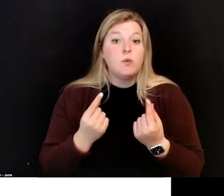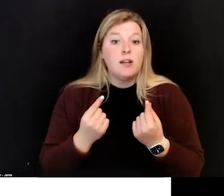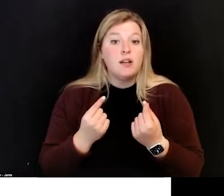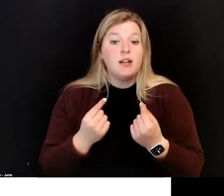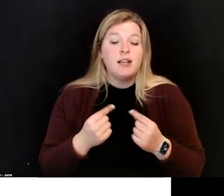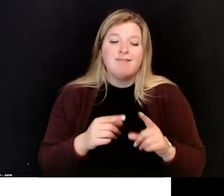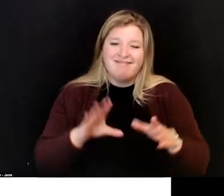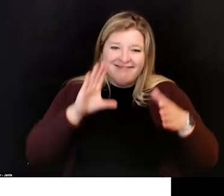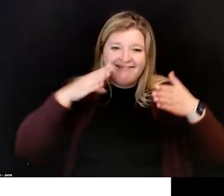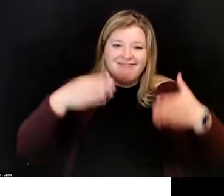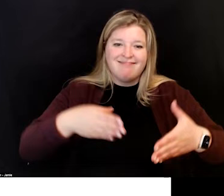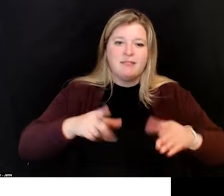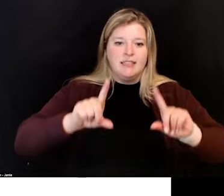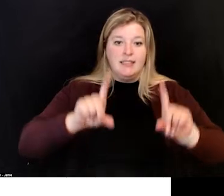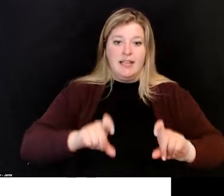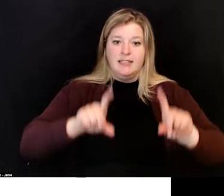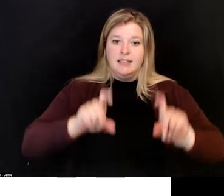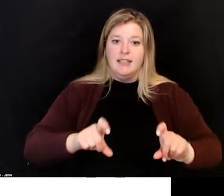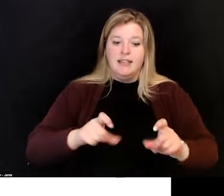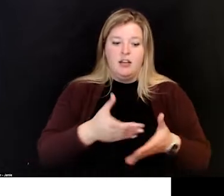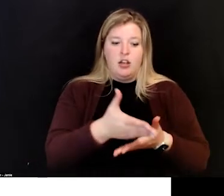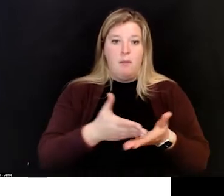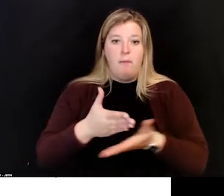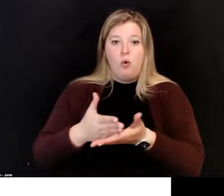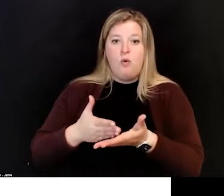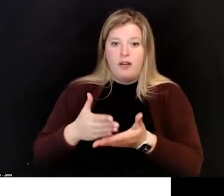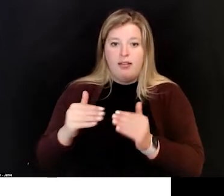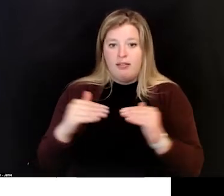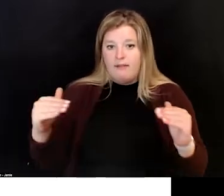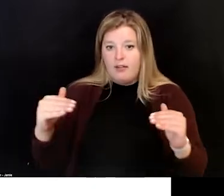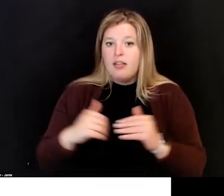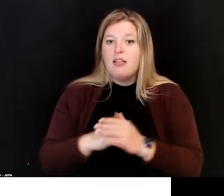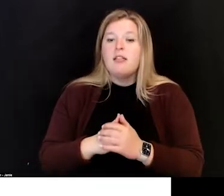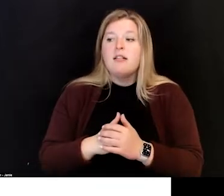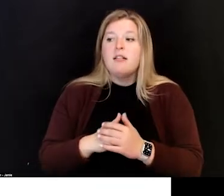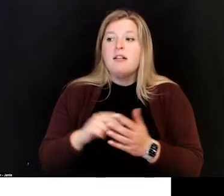on testing at a component level, and so it's testing an image.